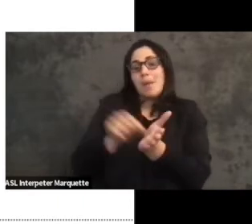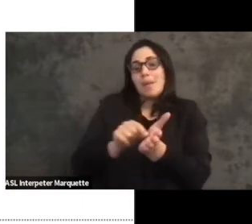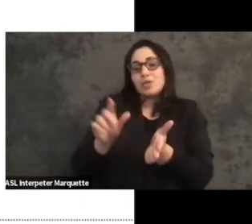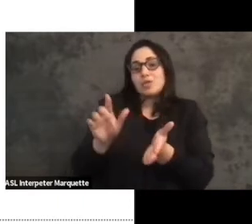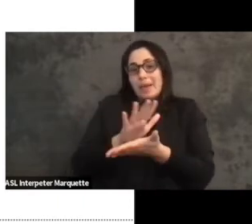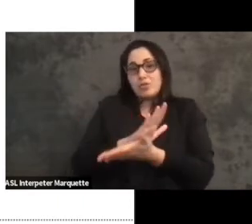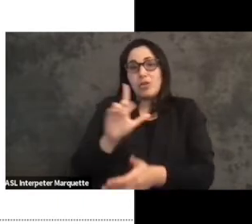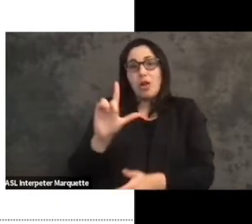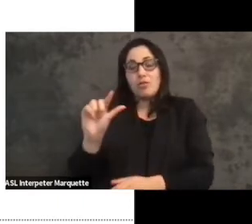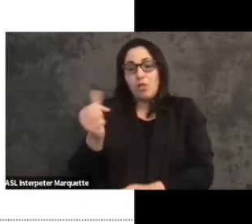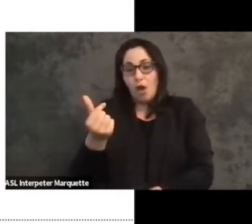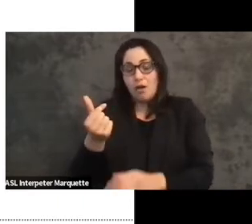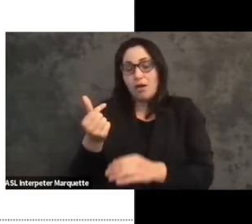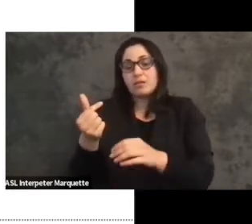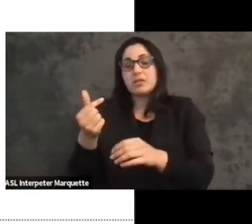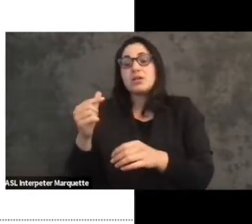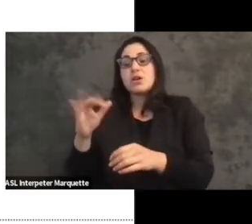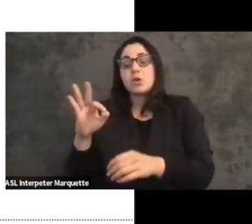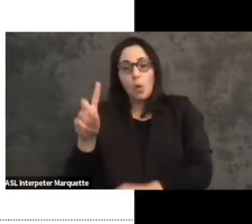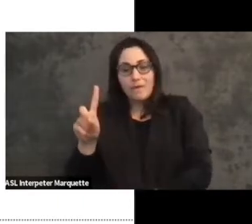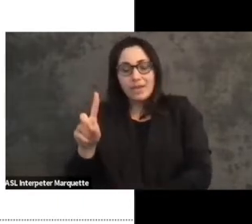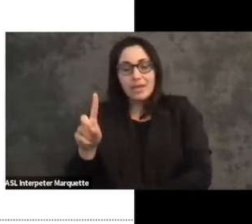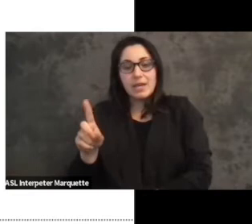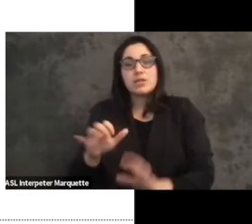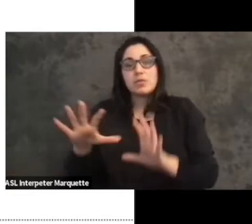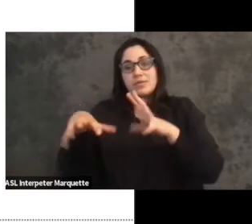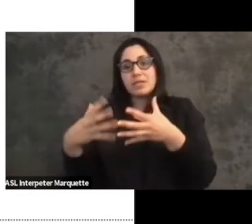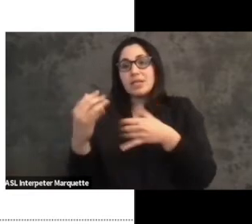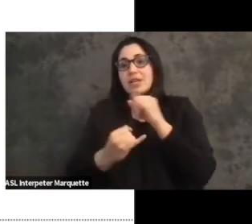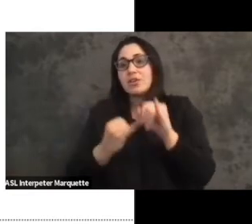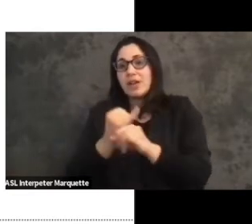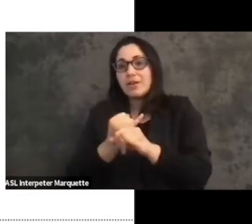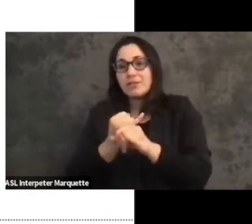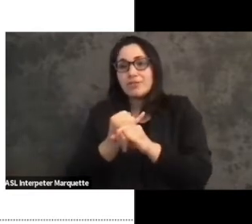COVID research and patient advocacy. Since April 2020. Her team has conducted studies